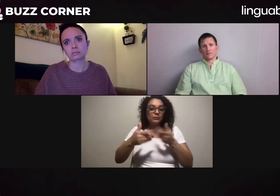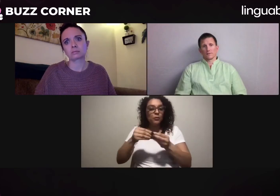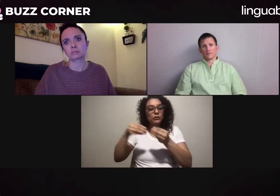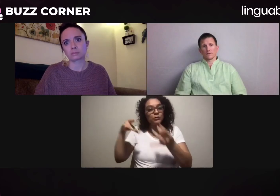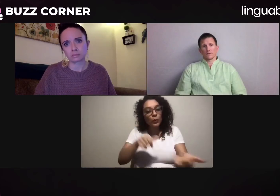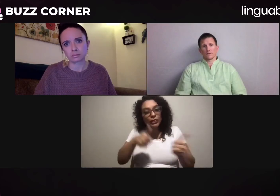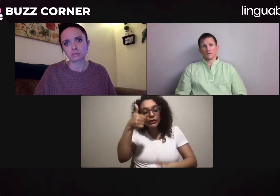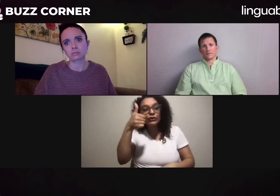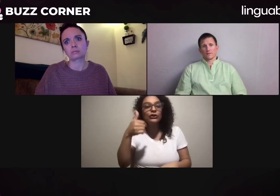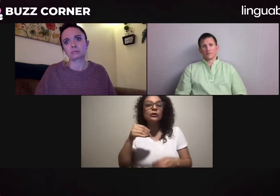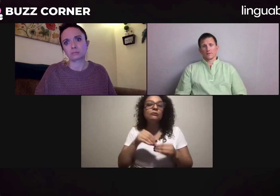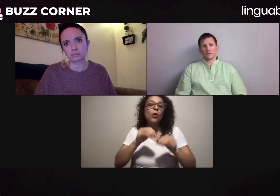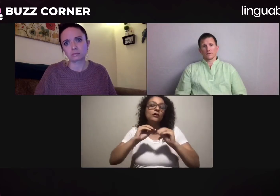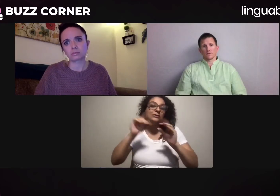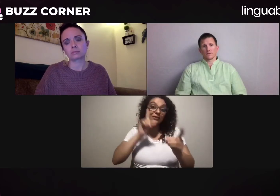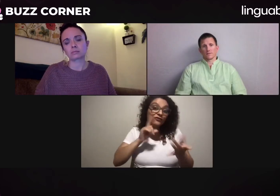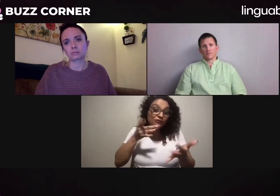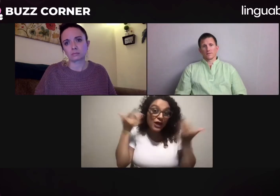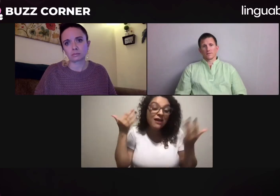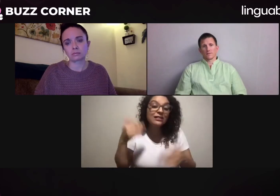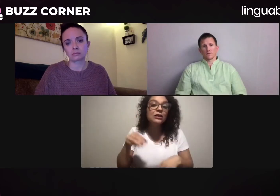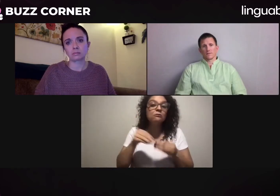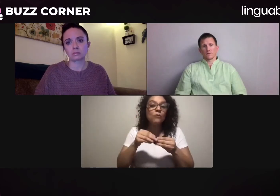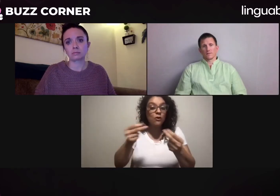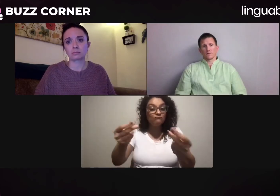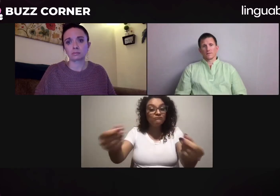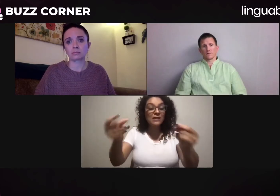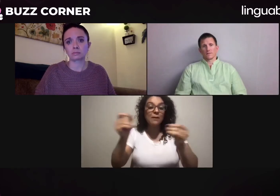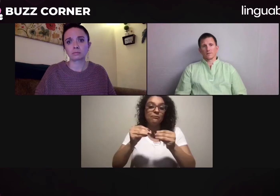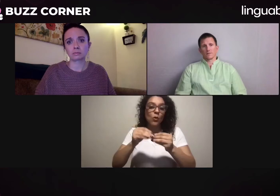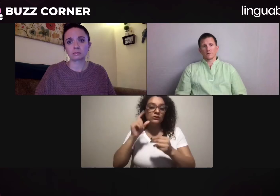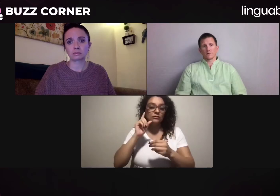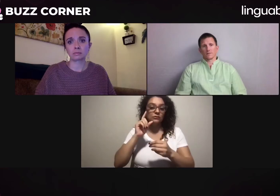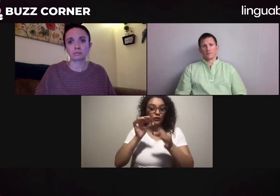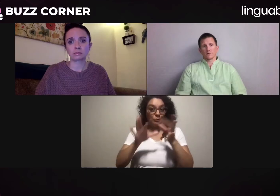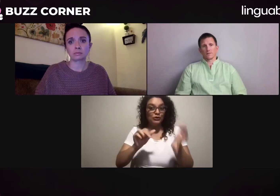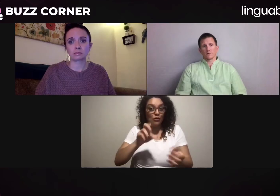So we have to look at really fixing this process to make it more user friendly